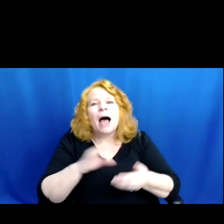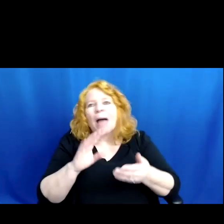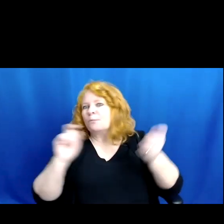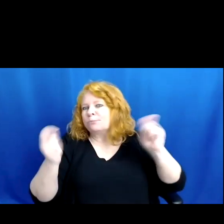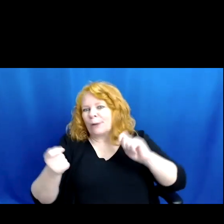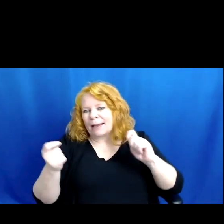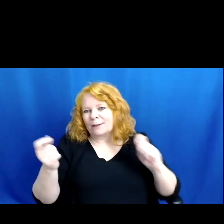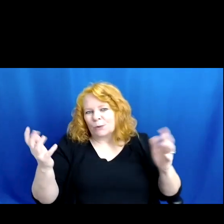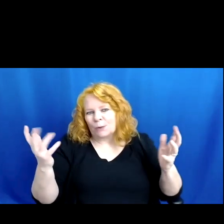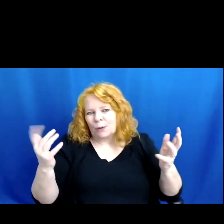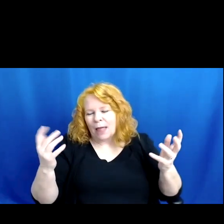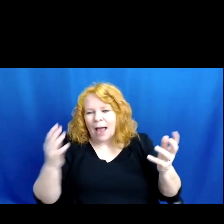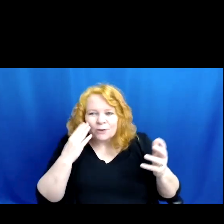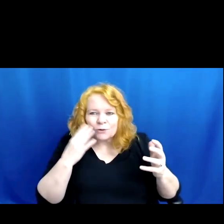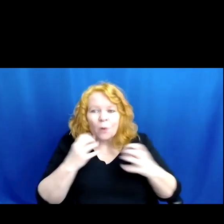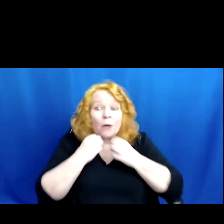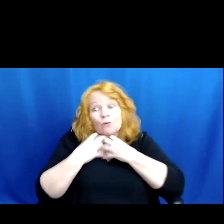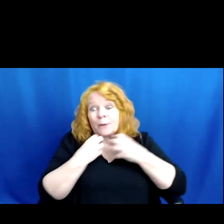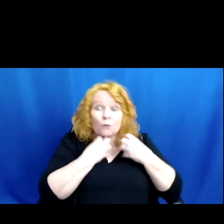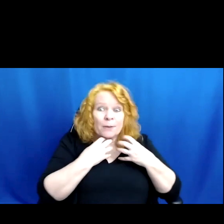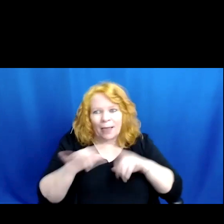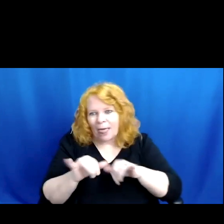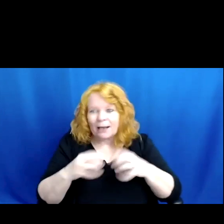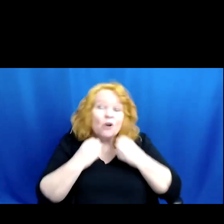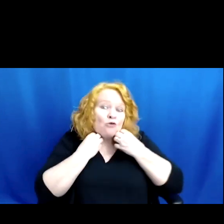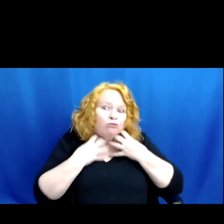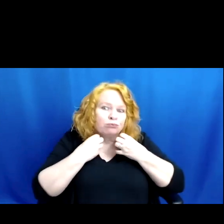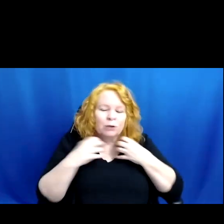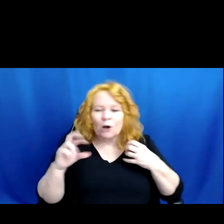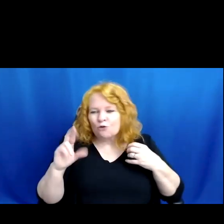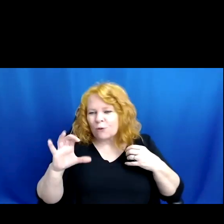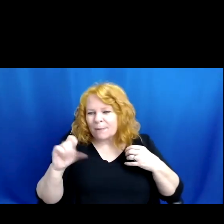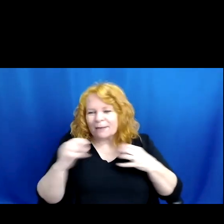know let’s ribbit ribbit, let’s ribbit ribbit and different voices through.